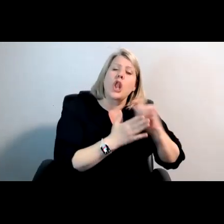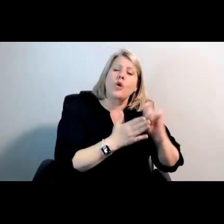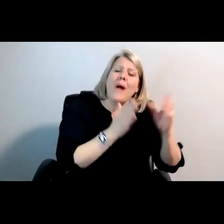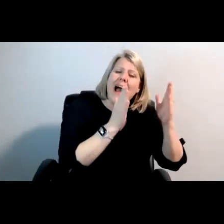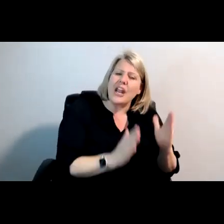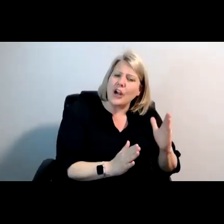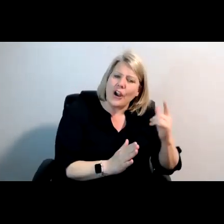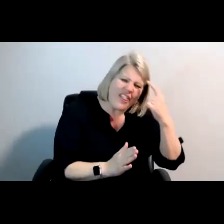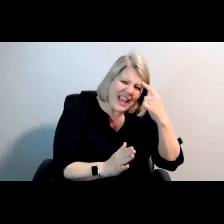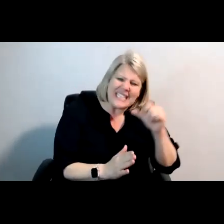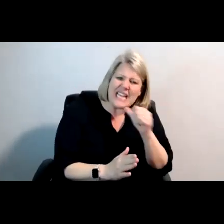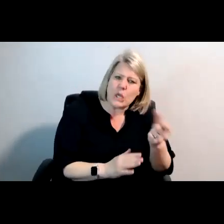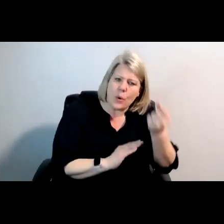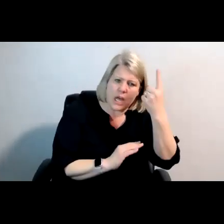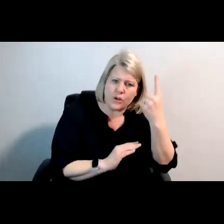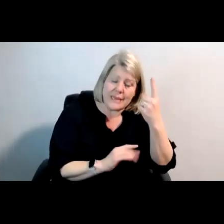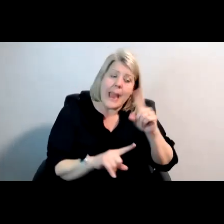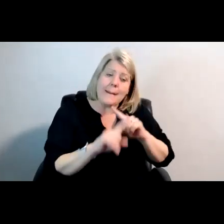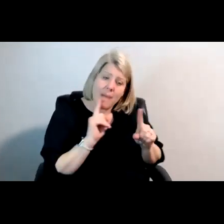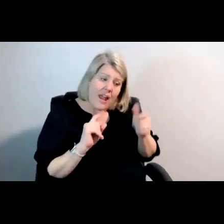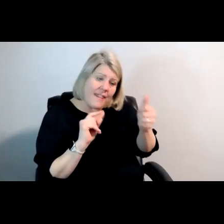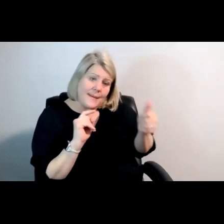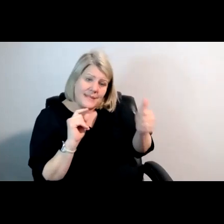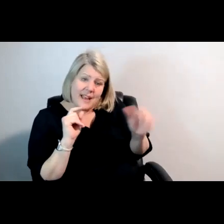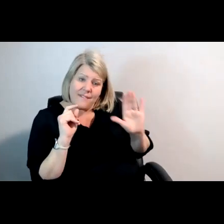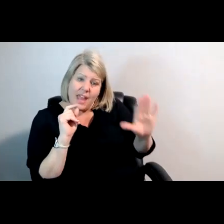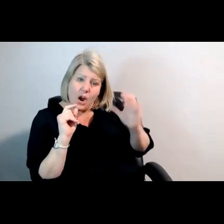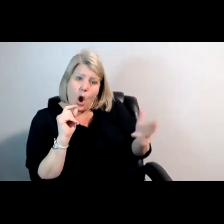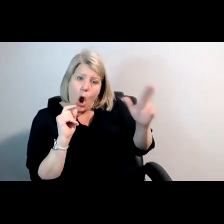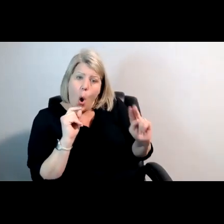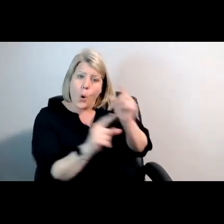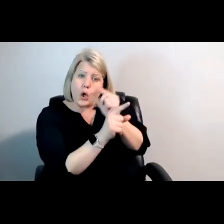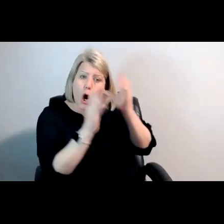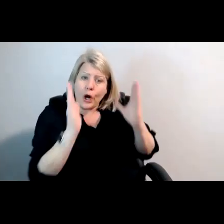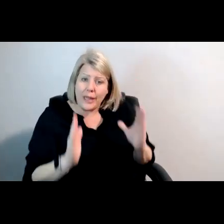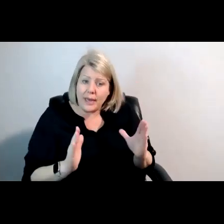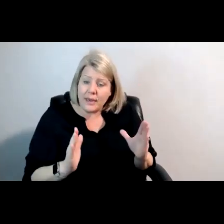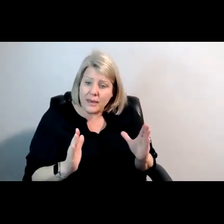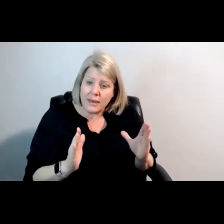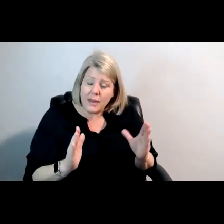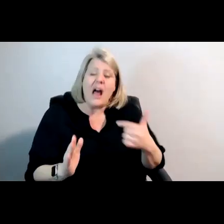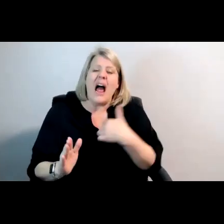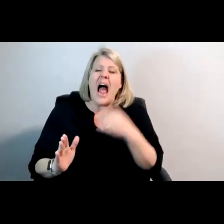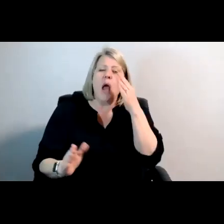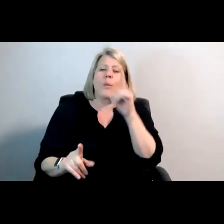but they are, that the person is their own guardian. [Tina] I think you're right, Morgan, yeah. [Morgan] I think, well, I'm gonna answer from my perspective on this.